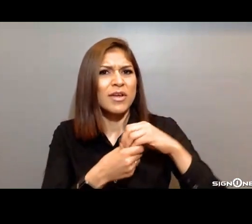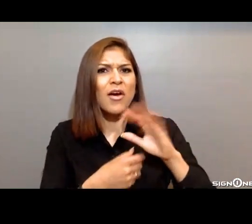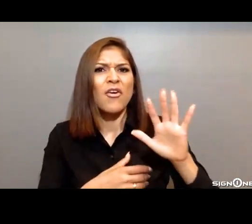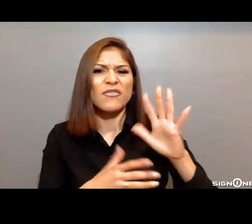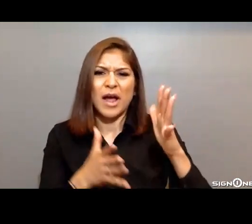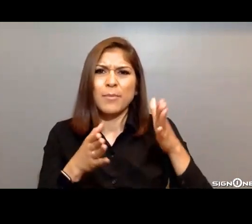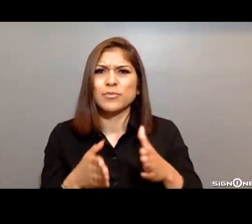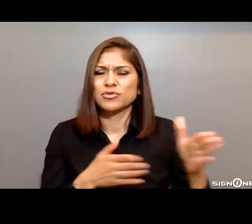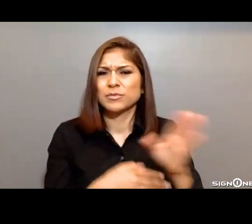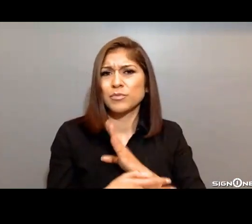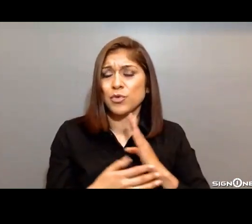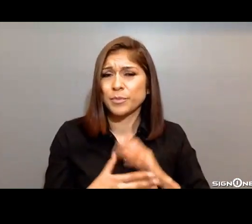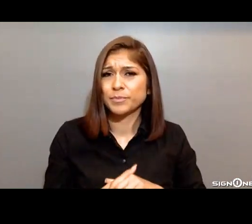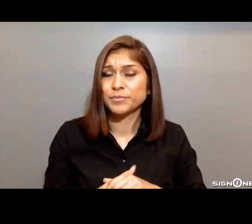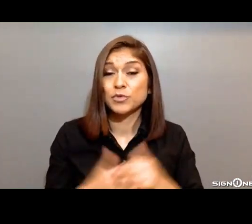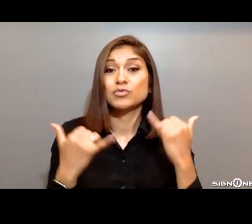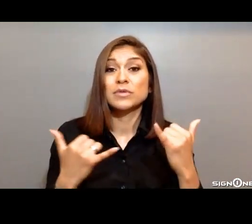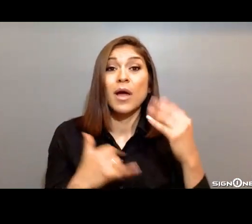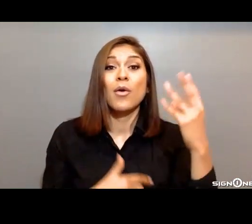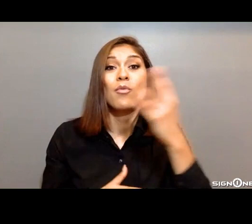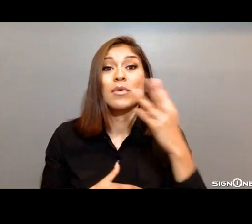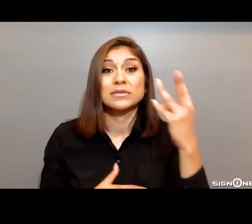board with a diverse choice.